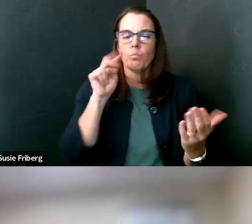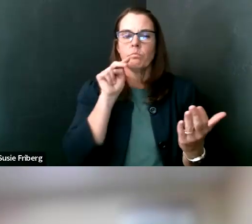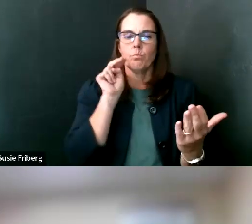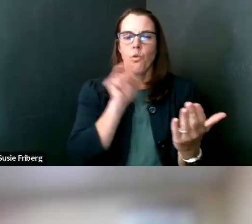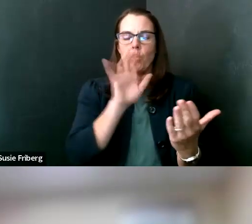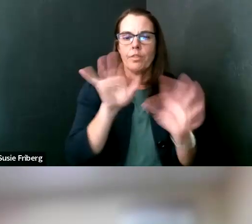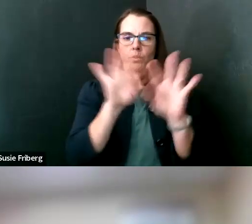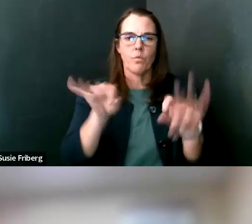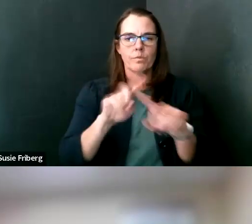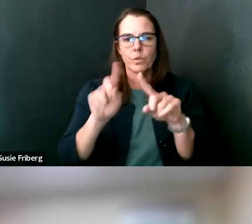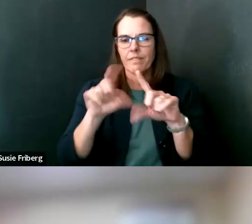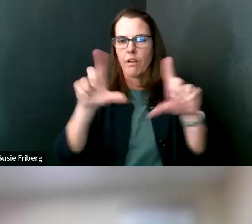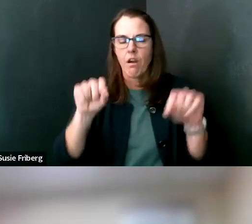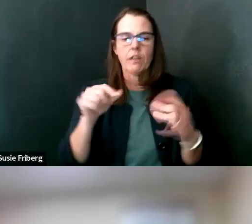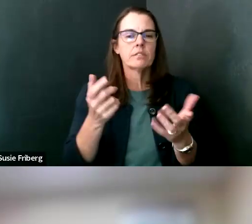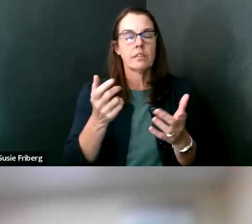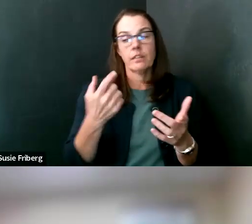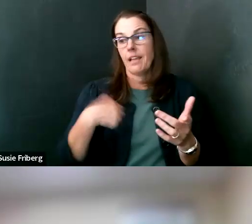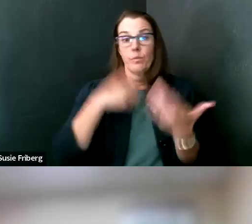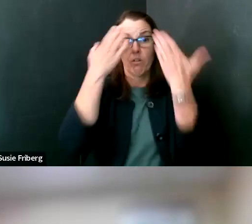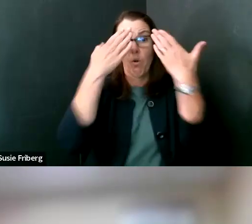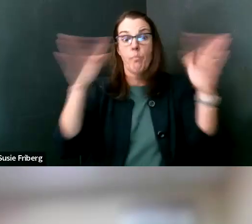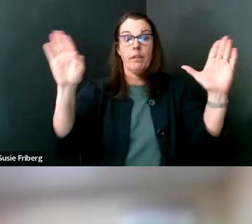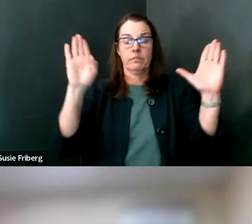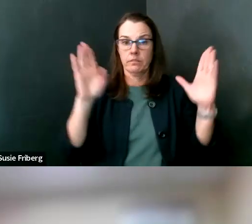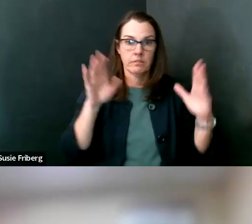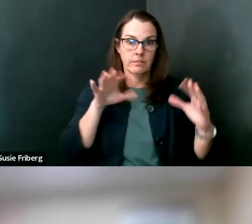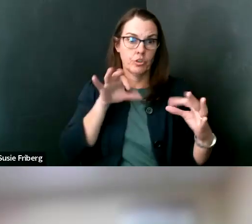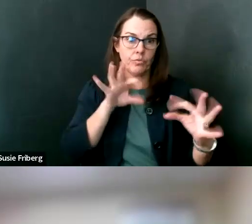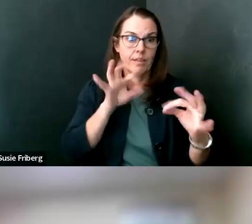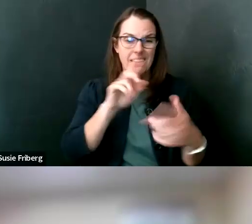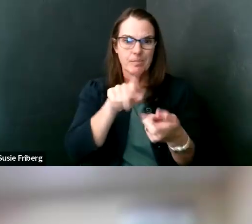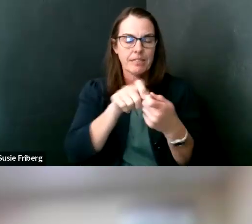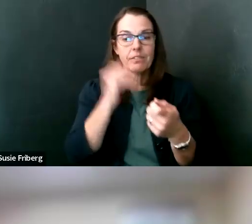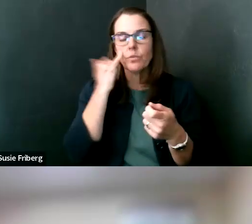obviously I would say, you know, we're very open to just feedback on it. I mean, or suggestions on